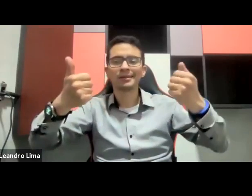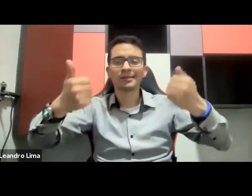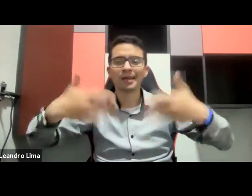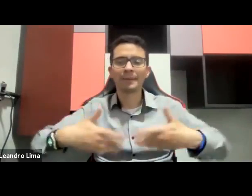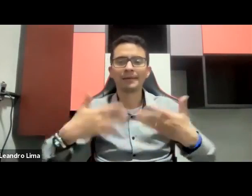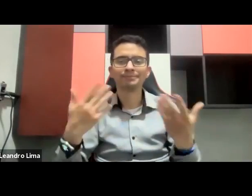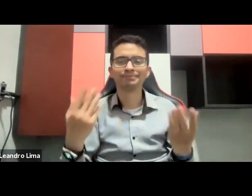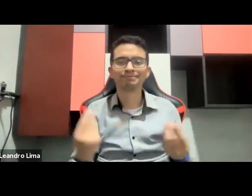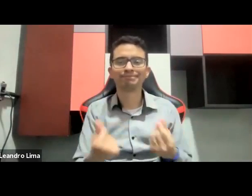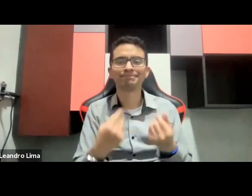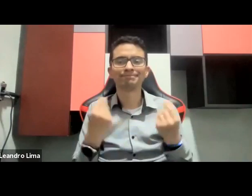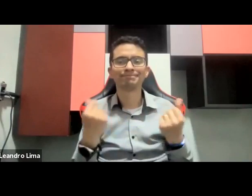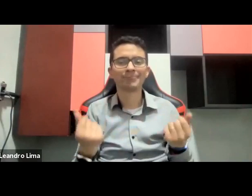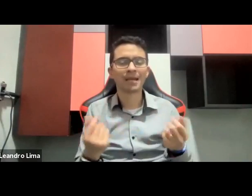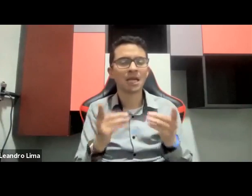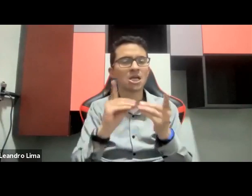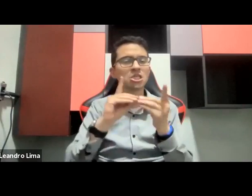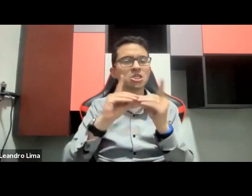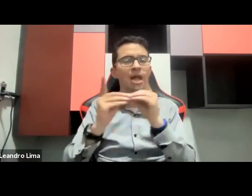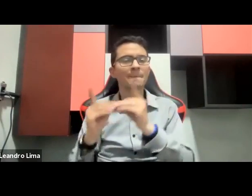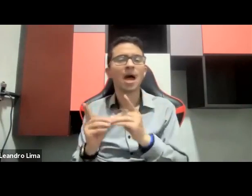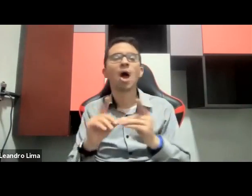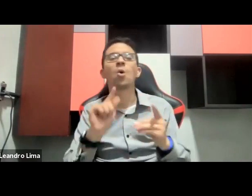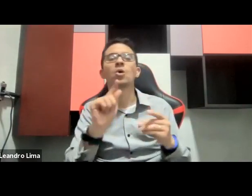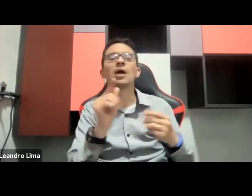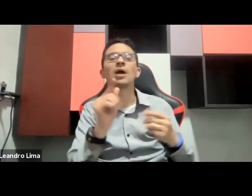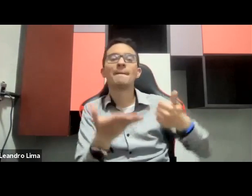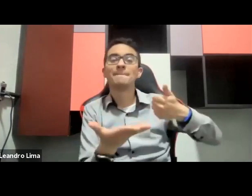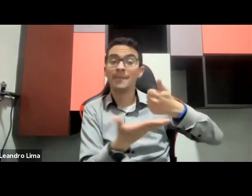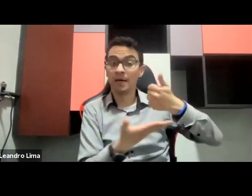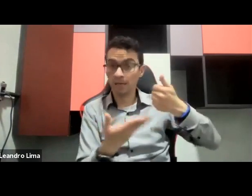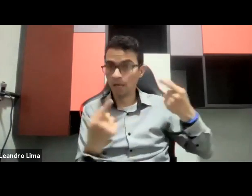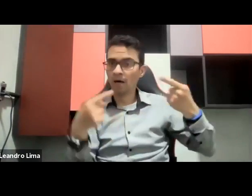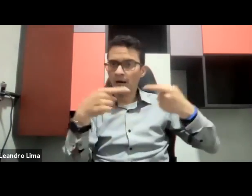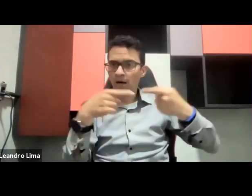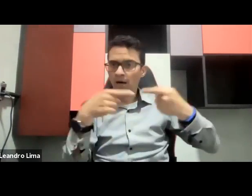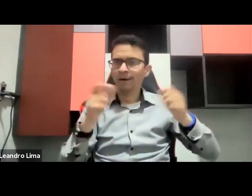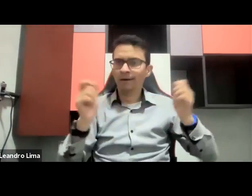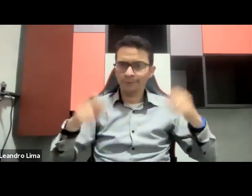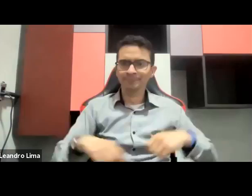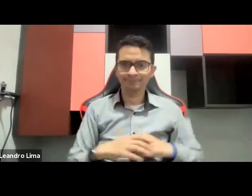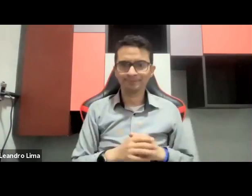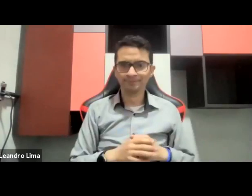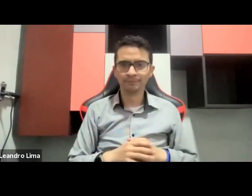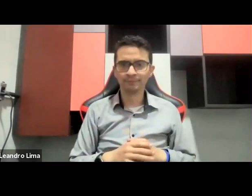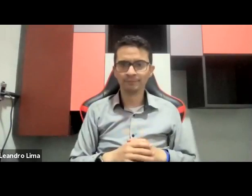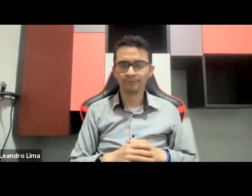dynamic force. ce in in dynamic force in in account. or developmental actor